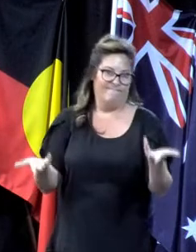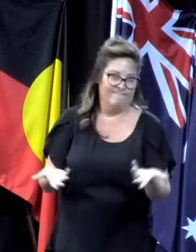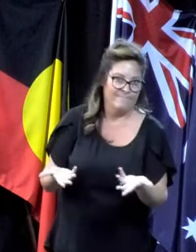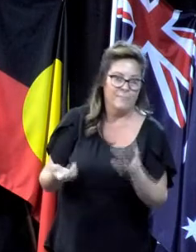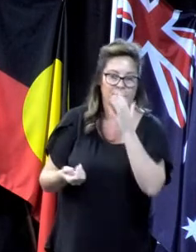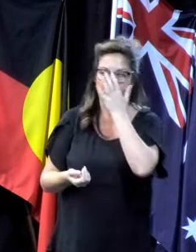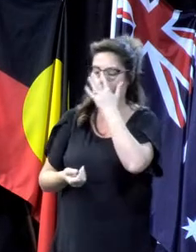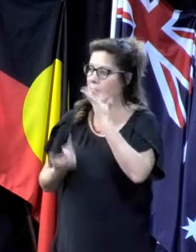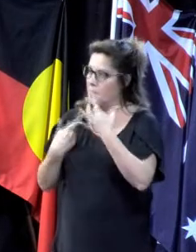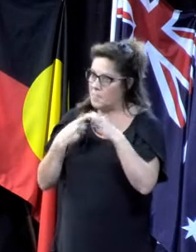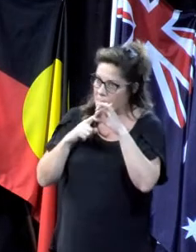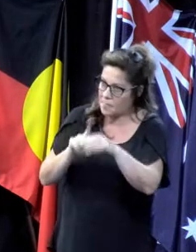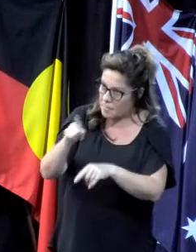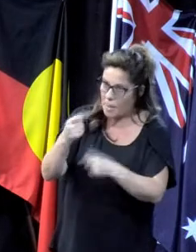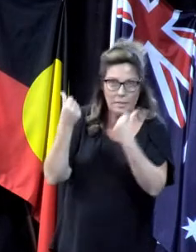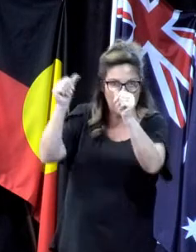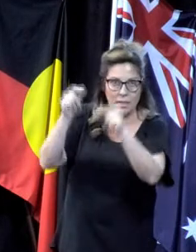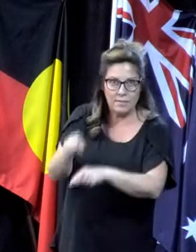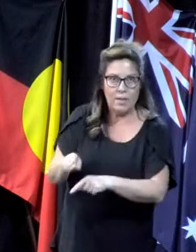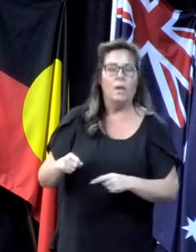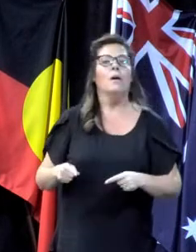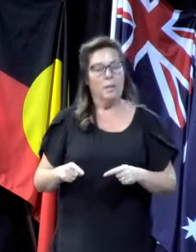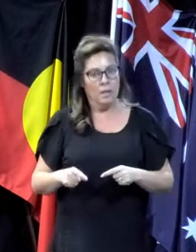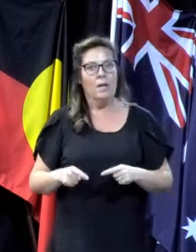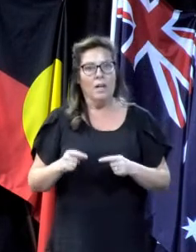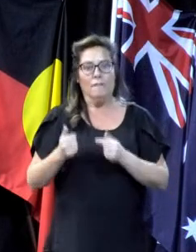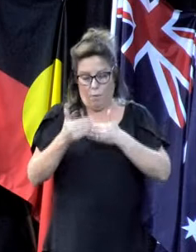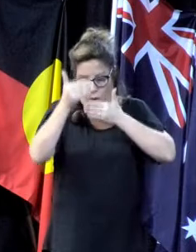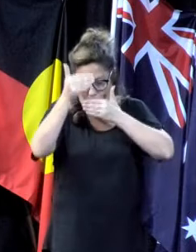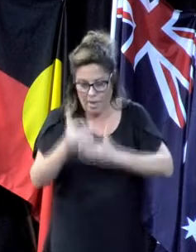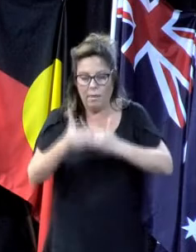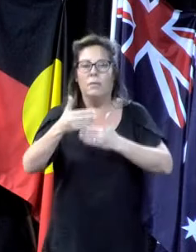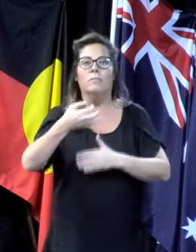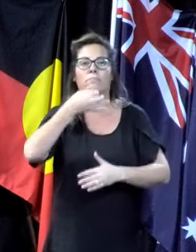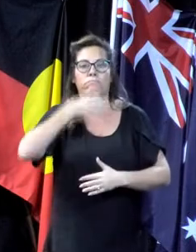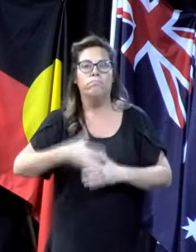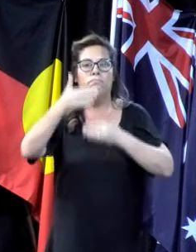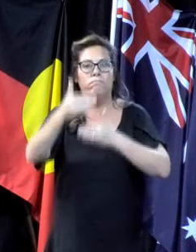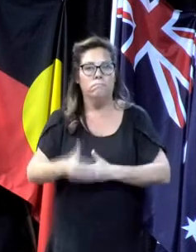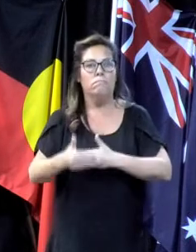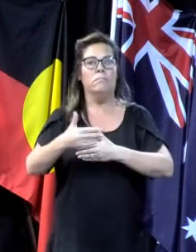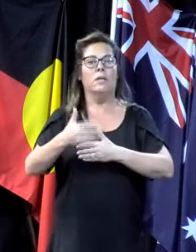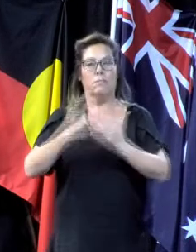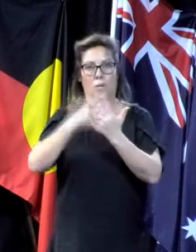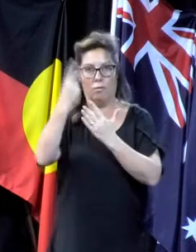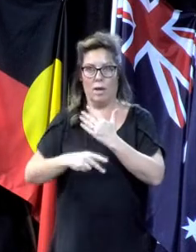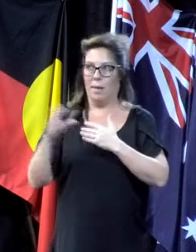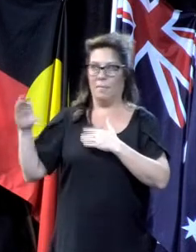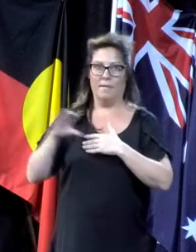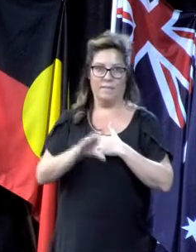It was successful for the life of the time. Now, what I say next is not meant to be interpreted as negatively.